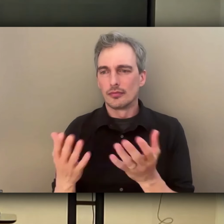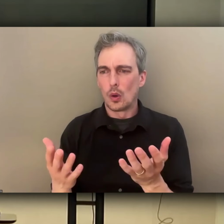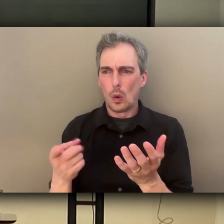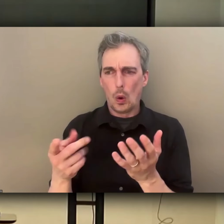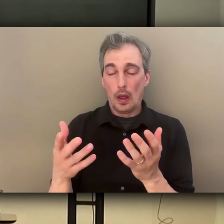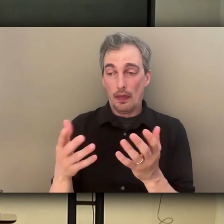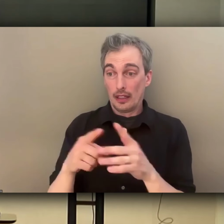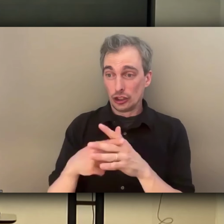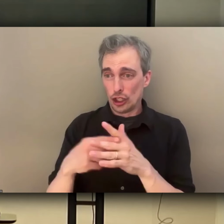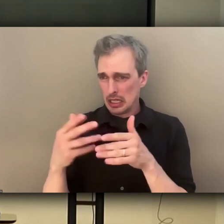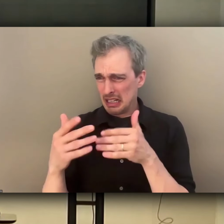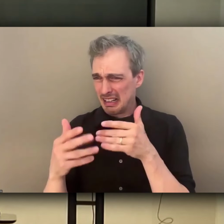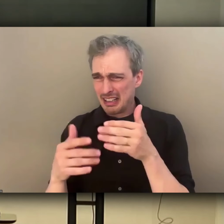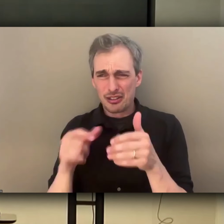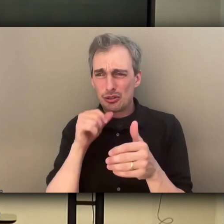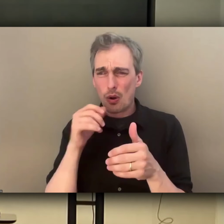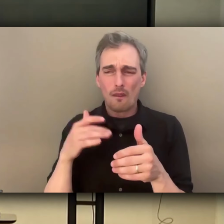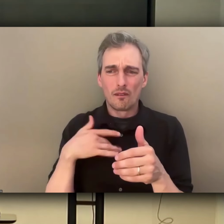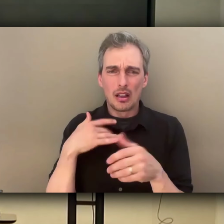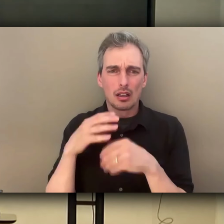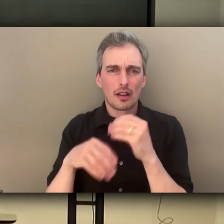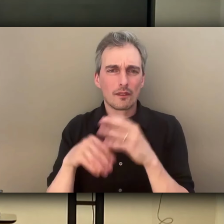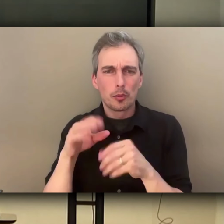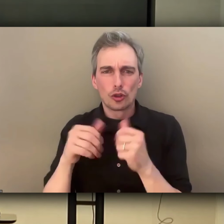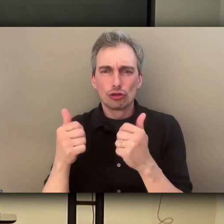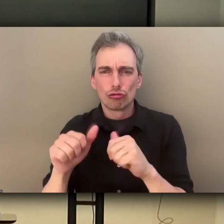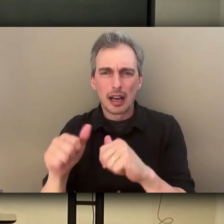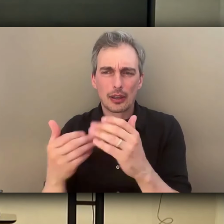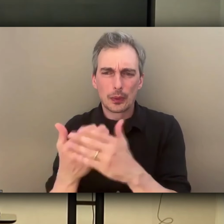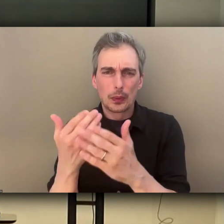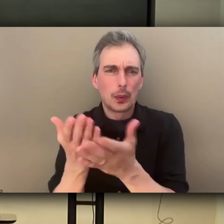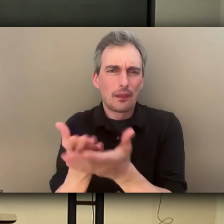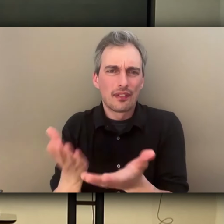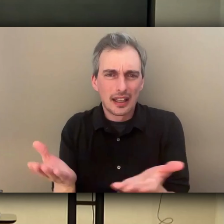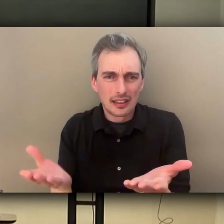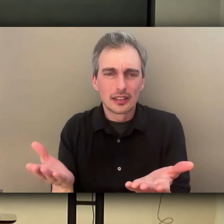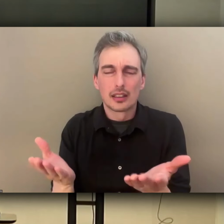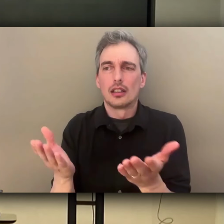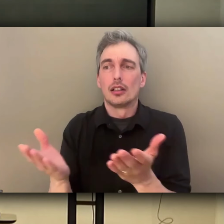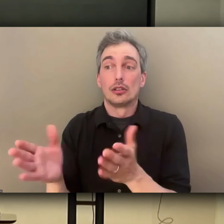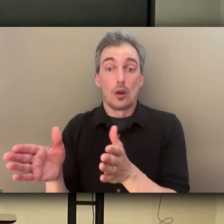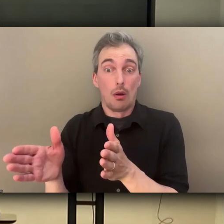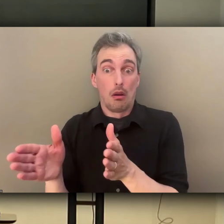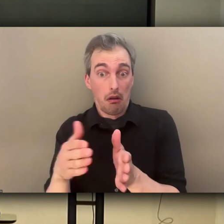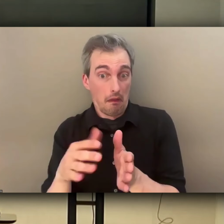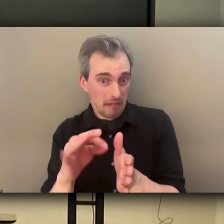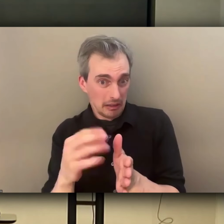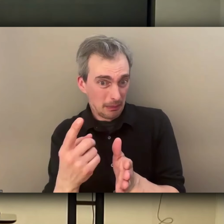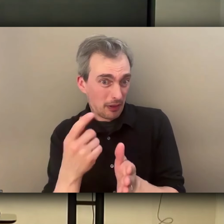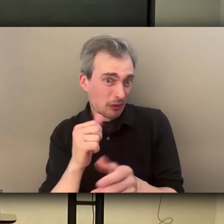But rather than stick to the old... Some technologies... Some ways that are